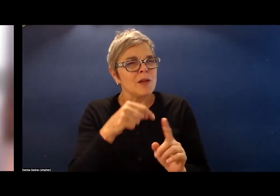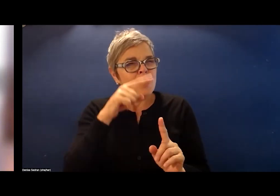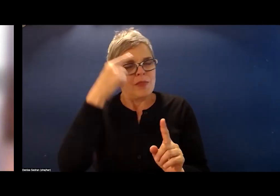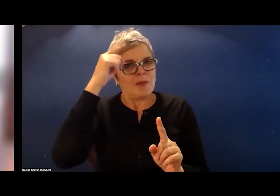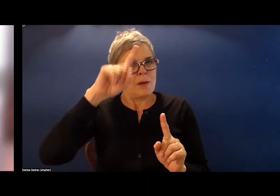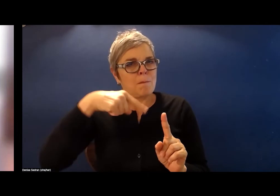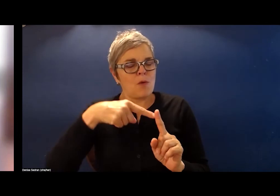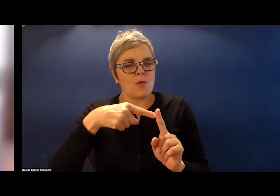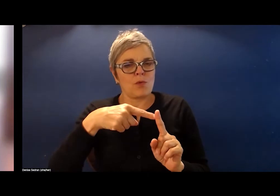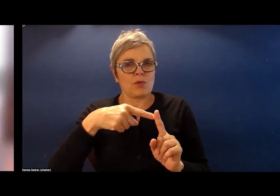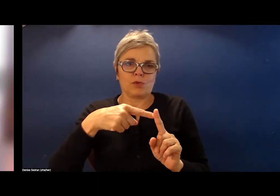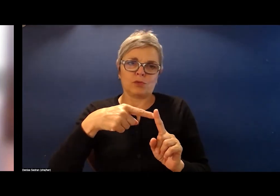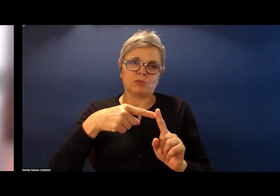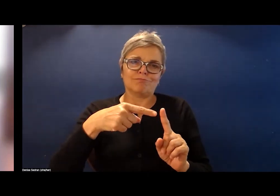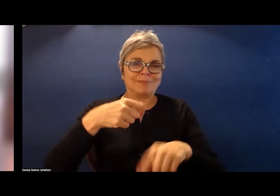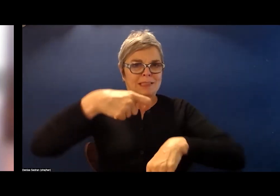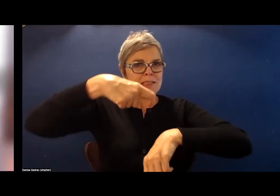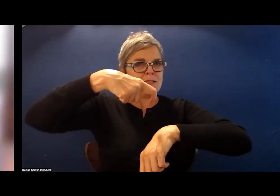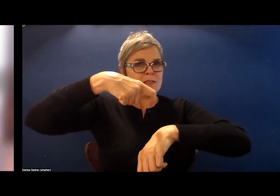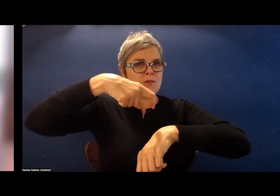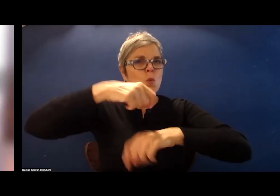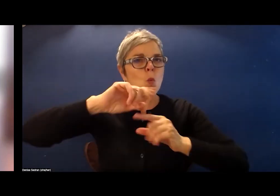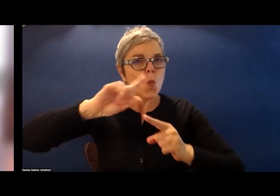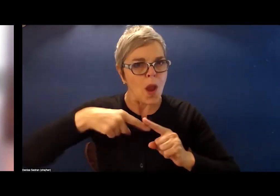It was the fall of 2021.